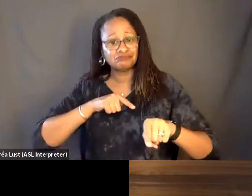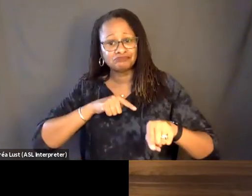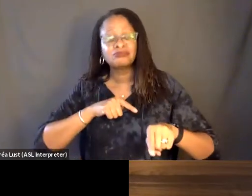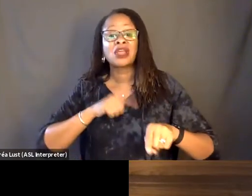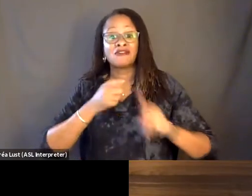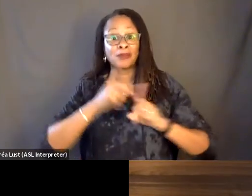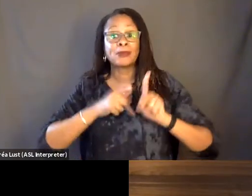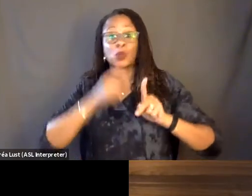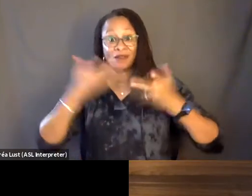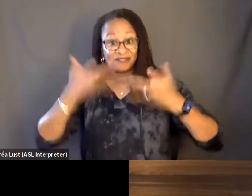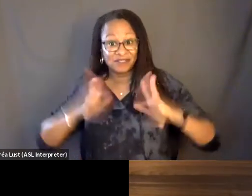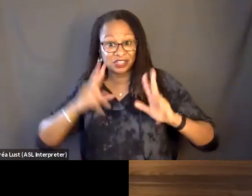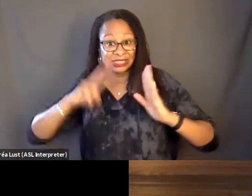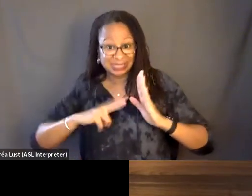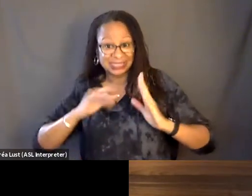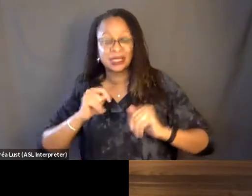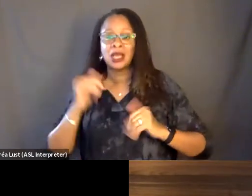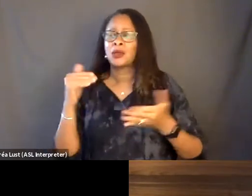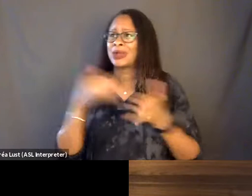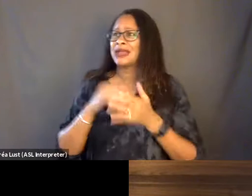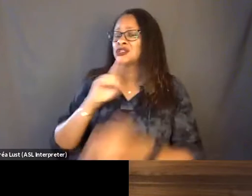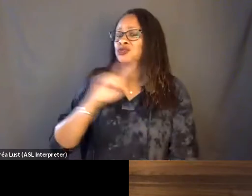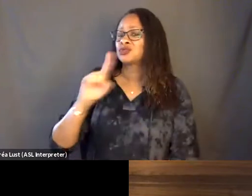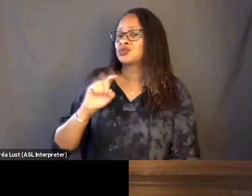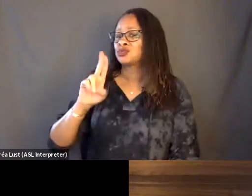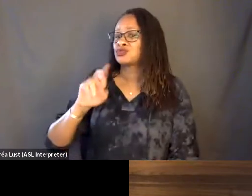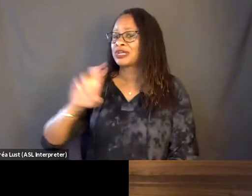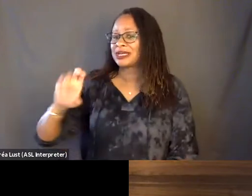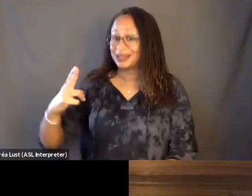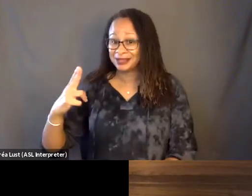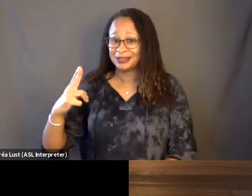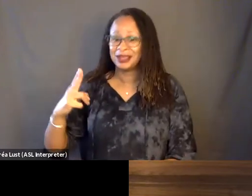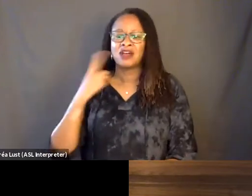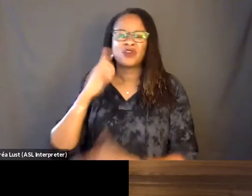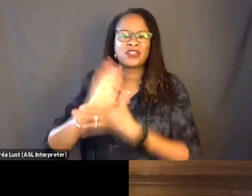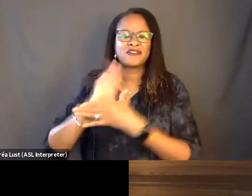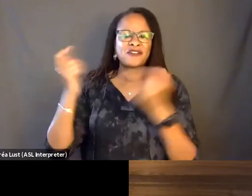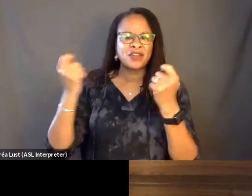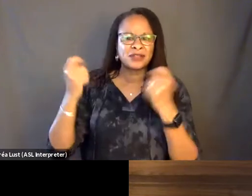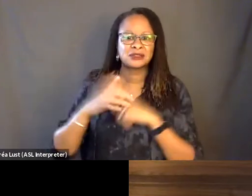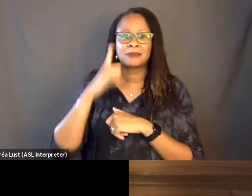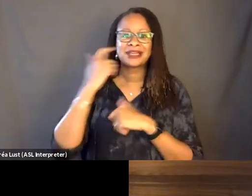we were at Zurich two weeks ago for the Zurich Film Festival, because I actually had in-person screenings.